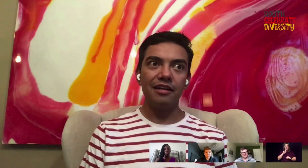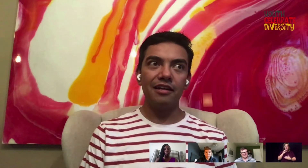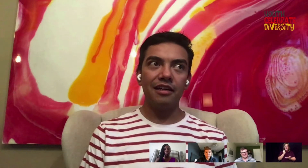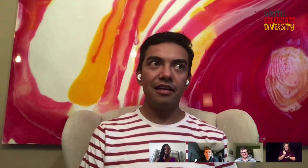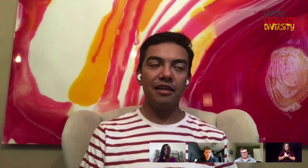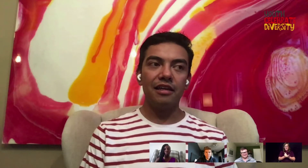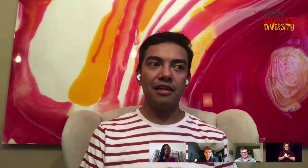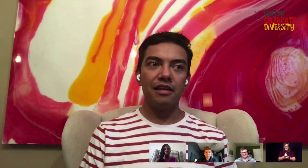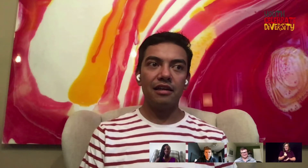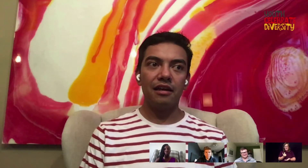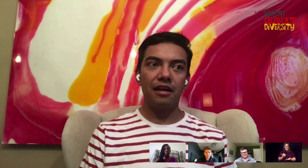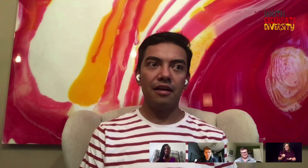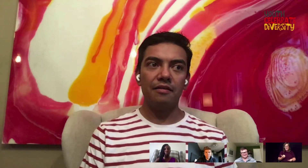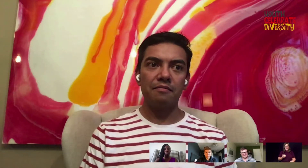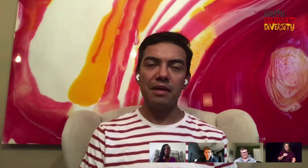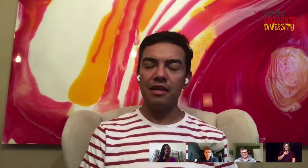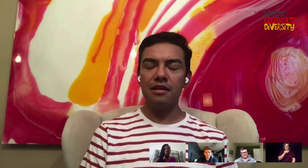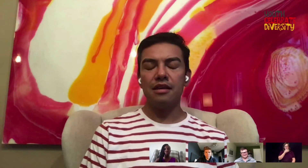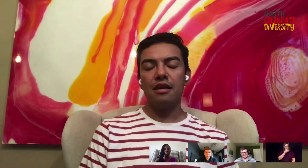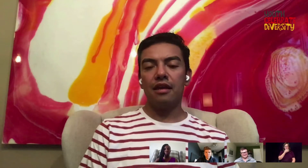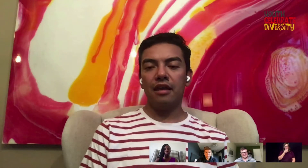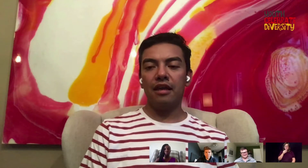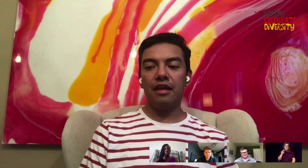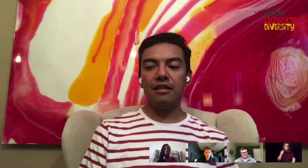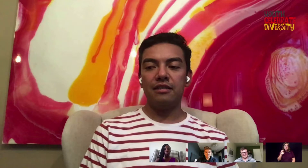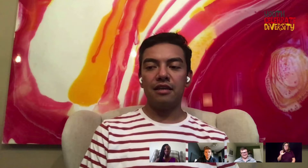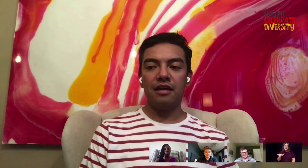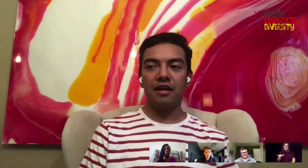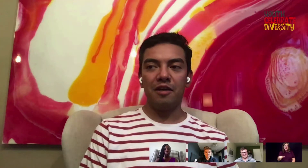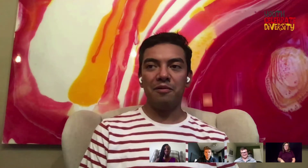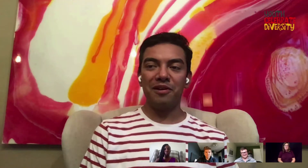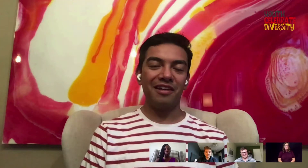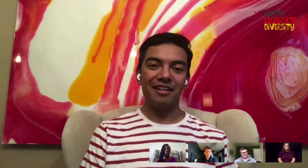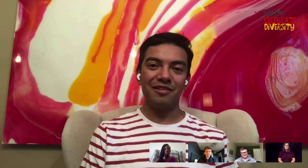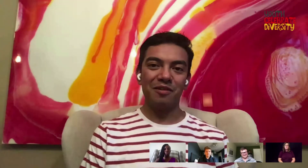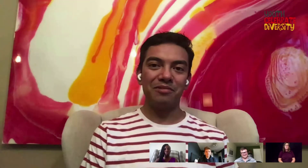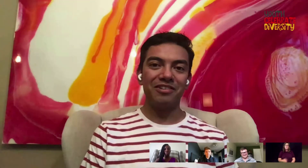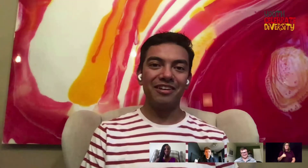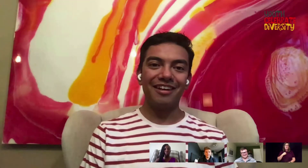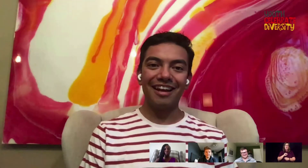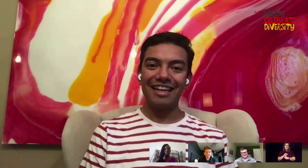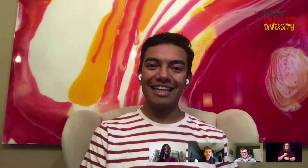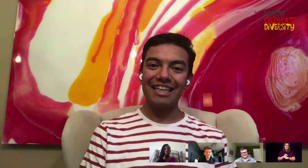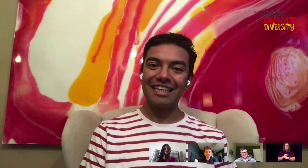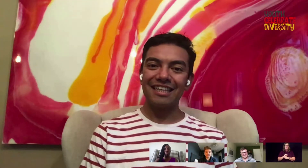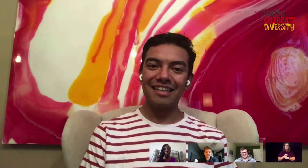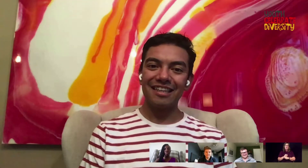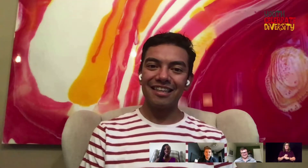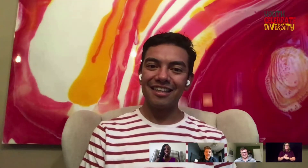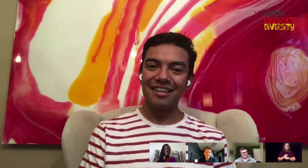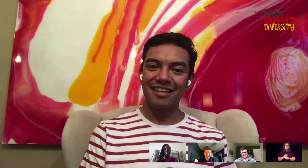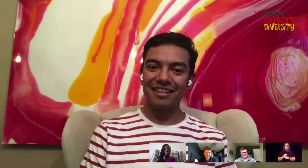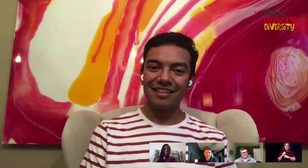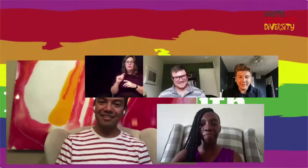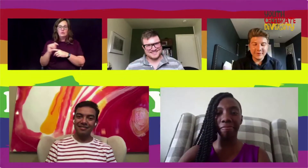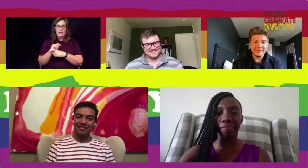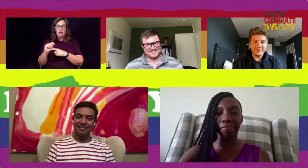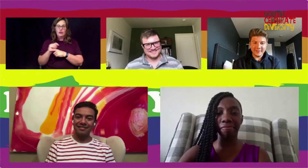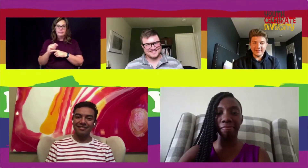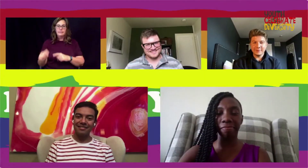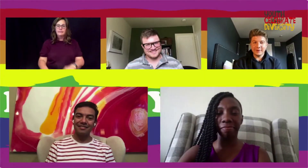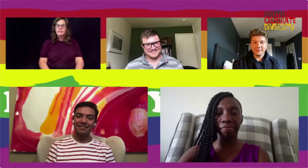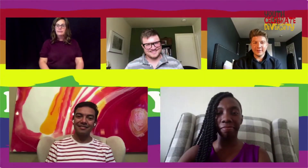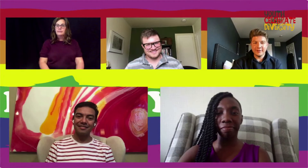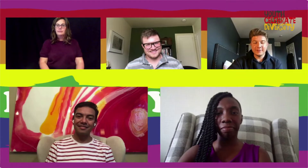in may and i work as a corporate trainer all right perfect thank you all for those